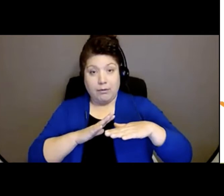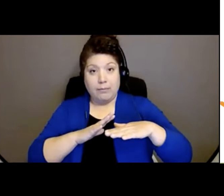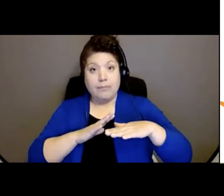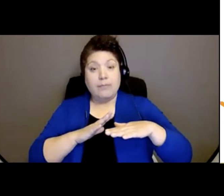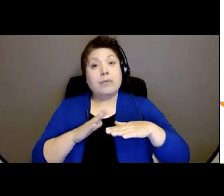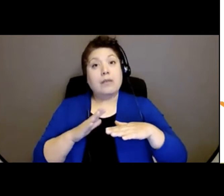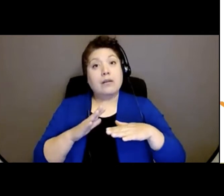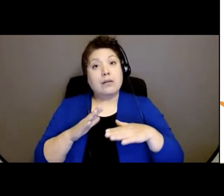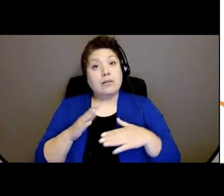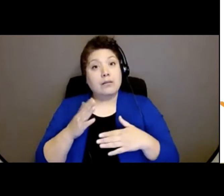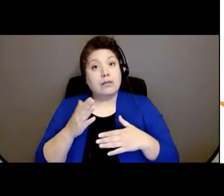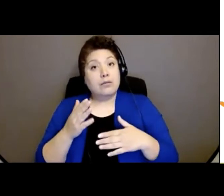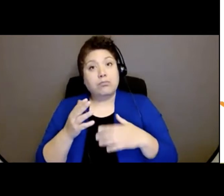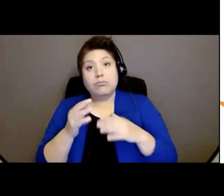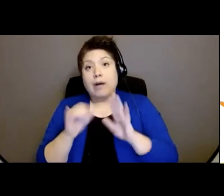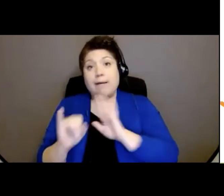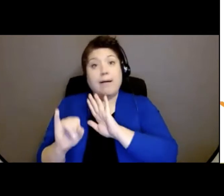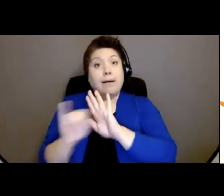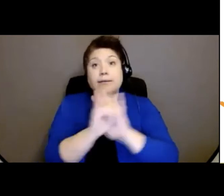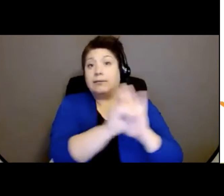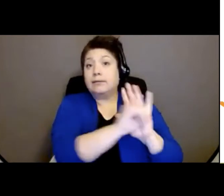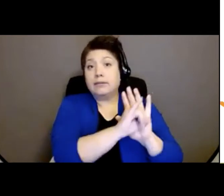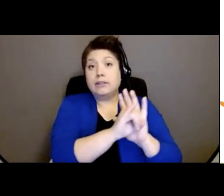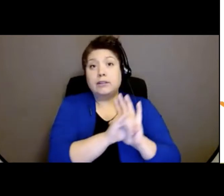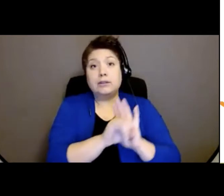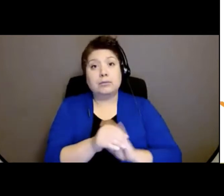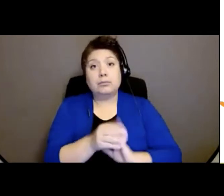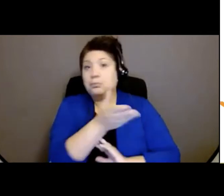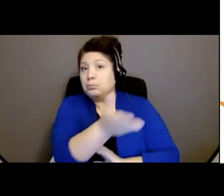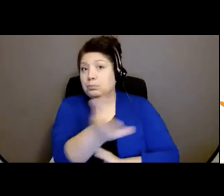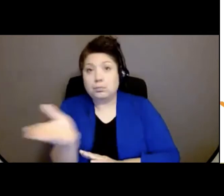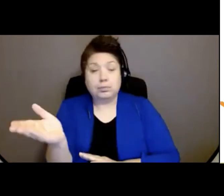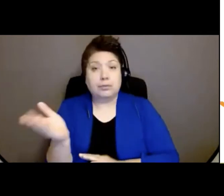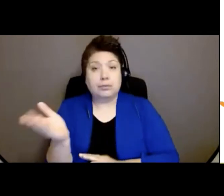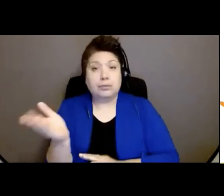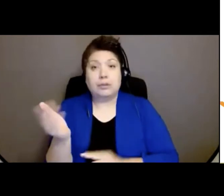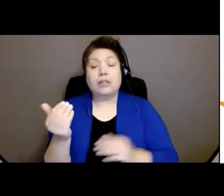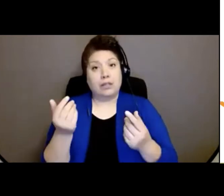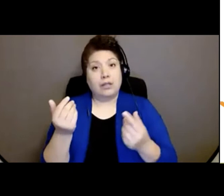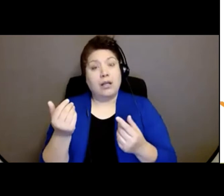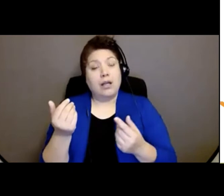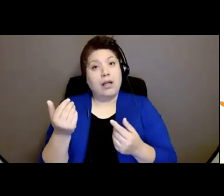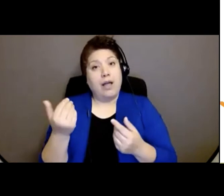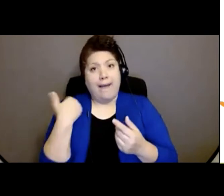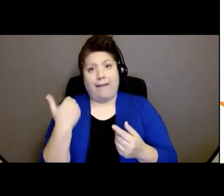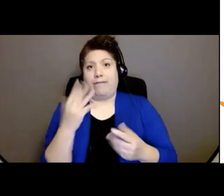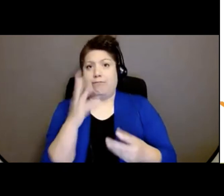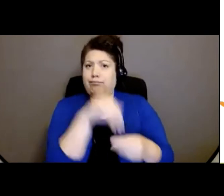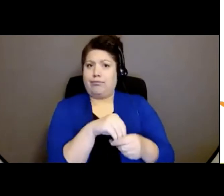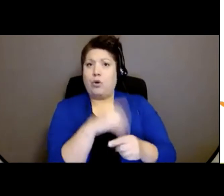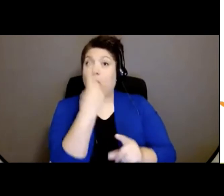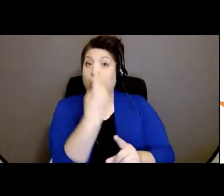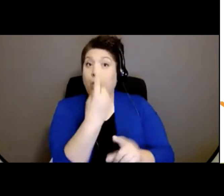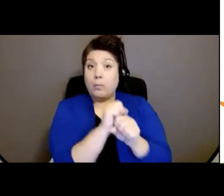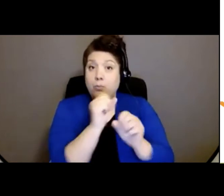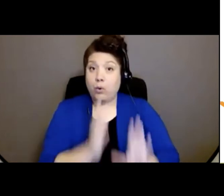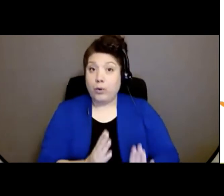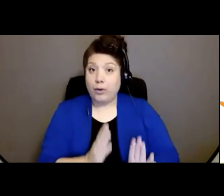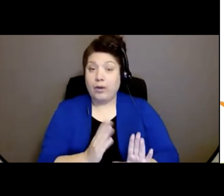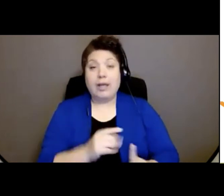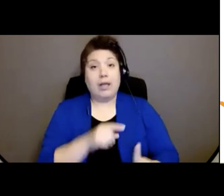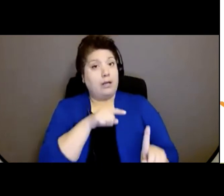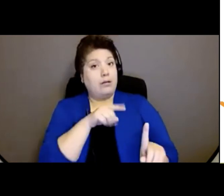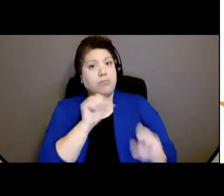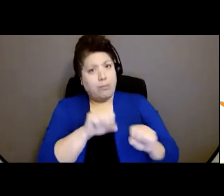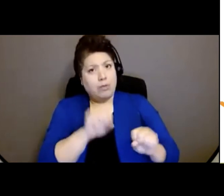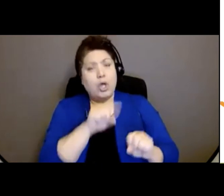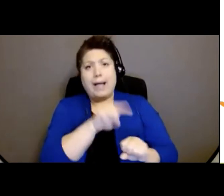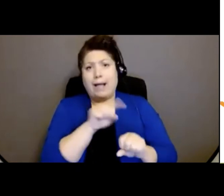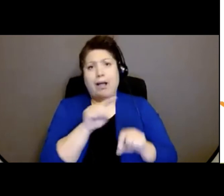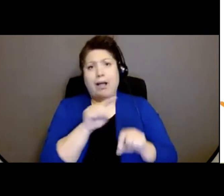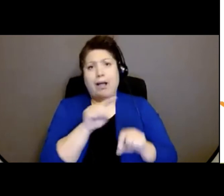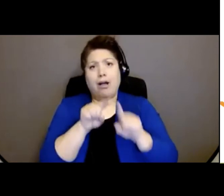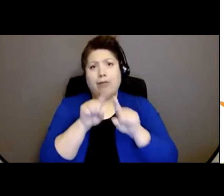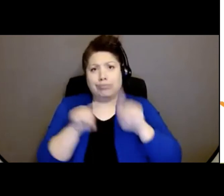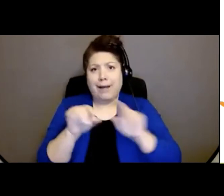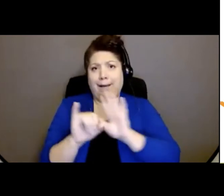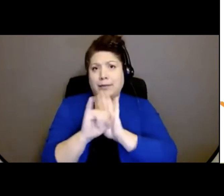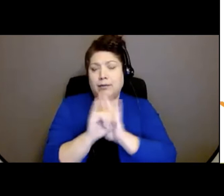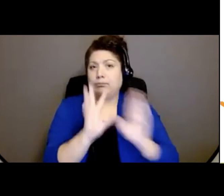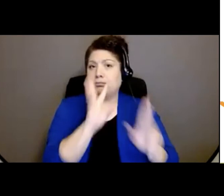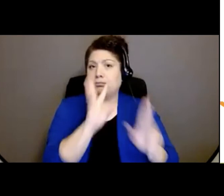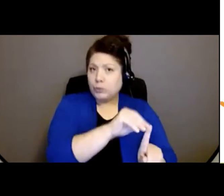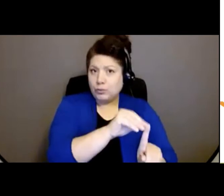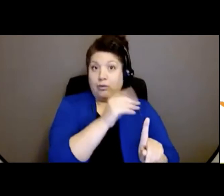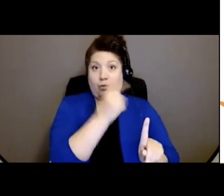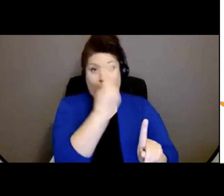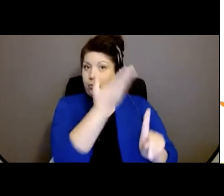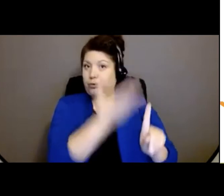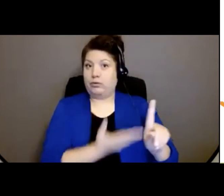ALL IDENTITIES OF AN EMPLOYEE NEED TO BE HONOURED AND RESPECTED AND EVEN IN SOME CASES NAMED BECAUSE